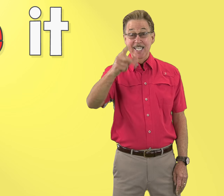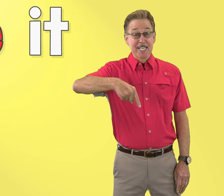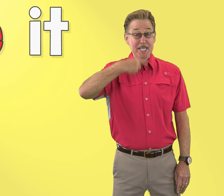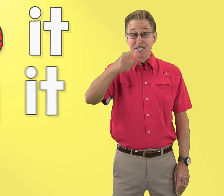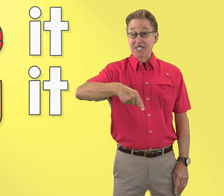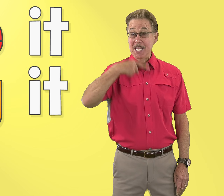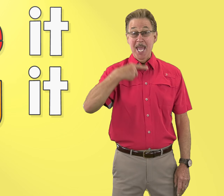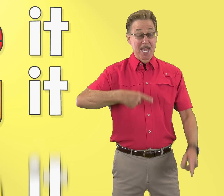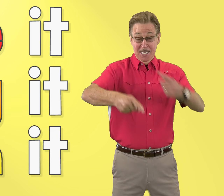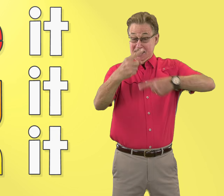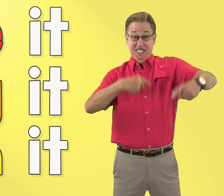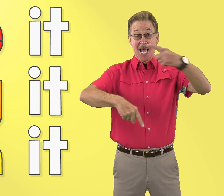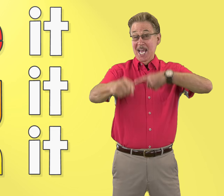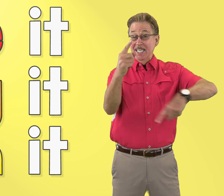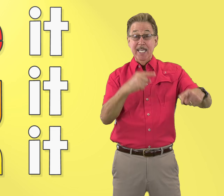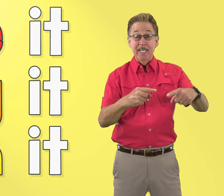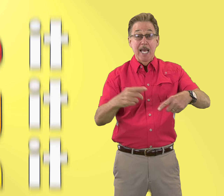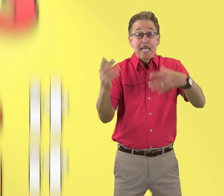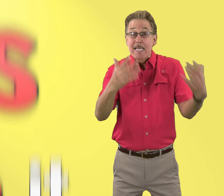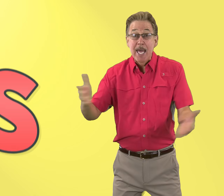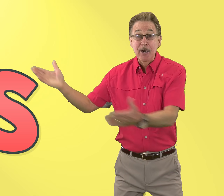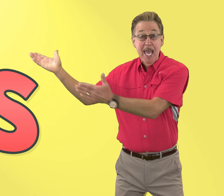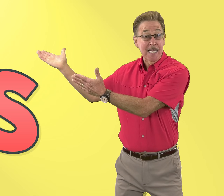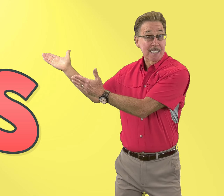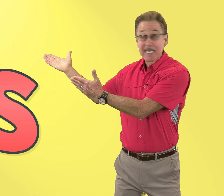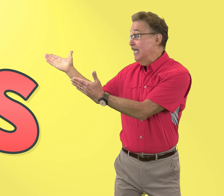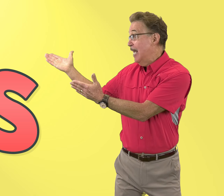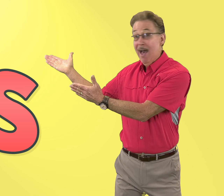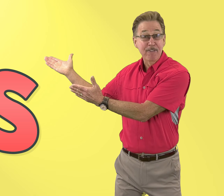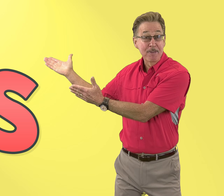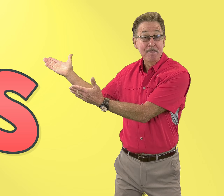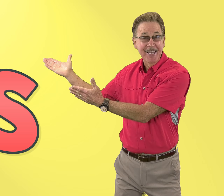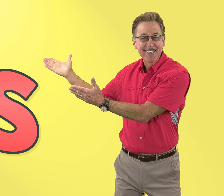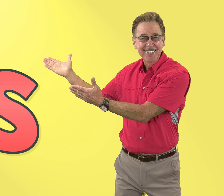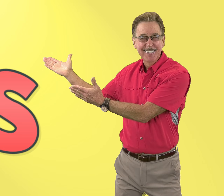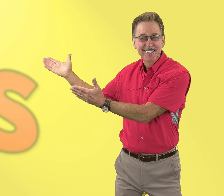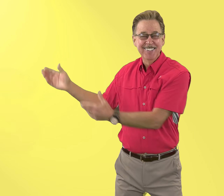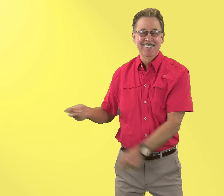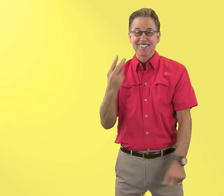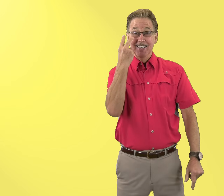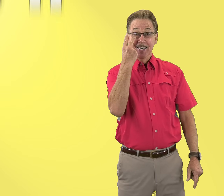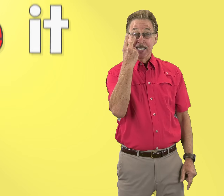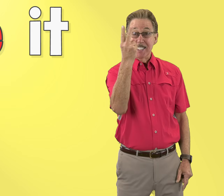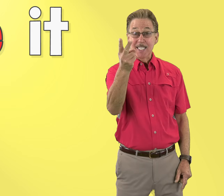See it, Say it, Sign it Letter S s in the alphabet